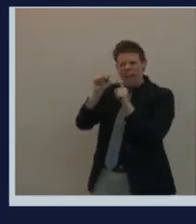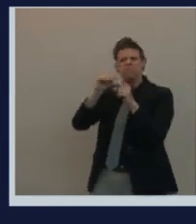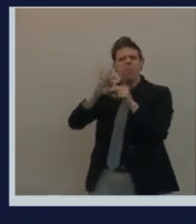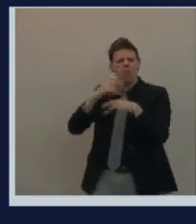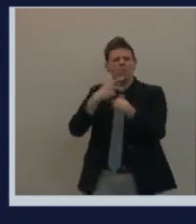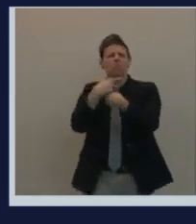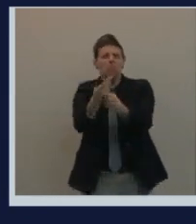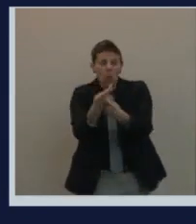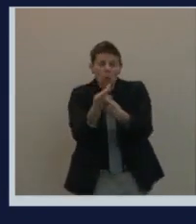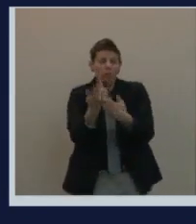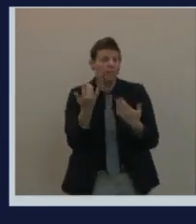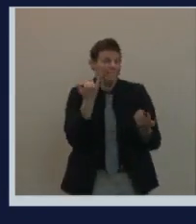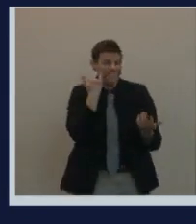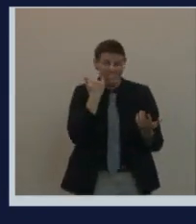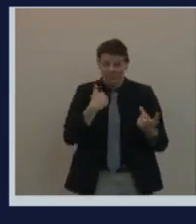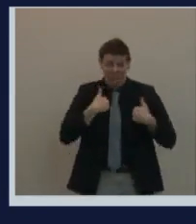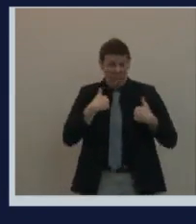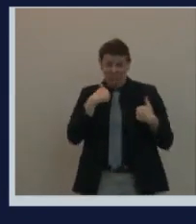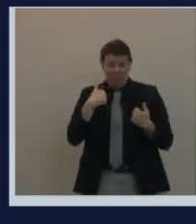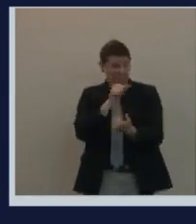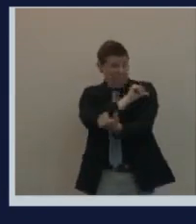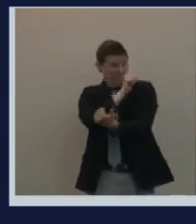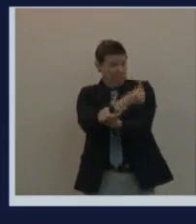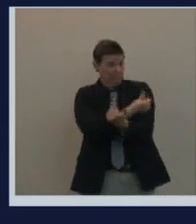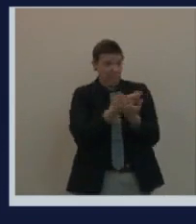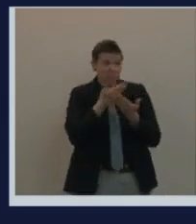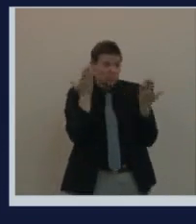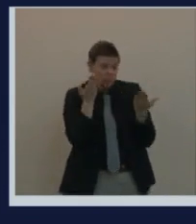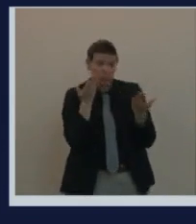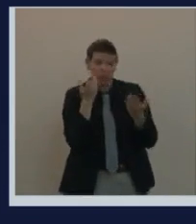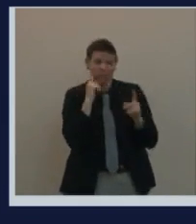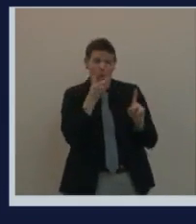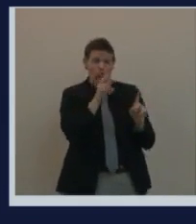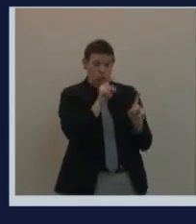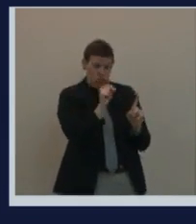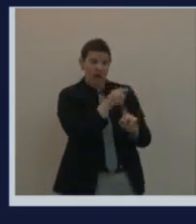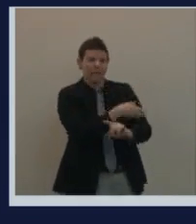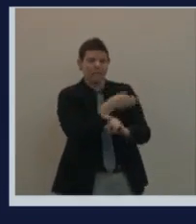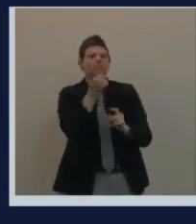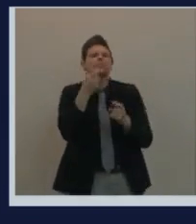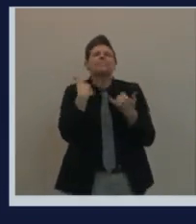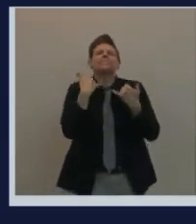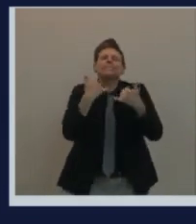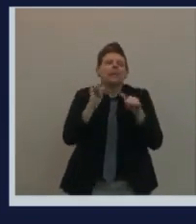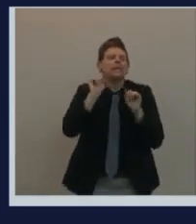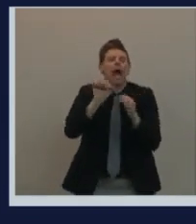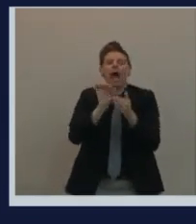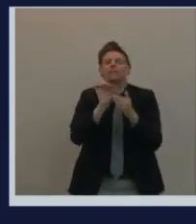I KNOW THAT FLKS ARE TALKING ABOUT LOANS NOT BEING AS HELPFUL AS A GRANT. WE ARE CLEAR.